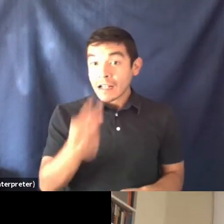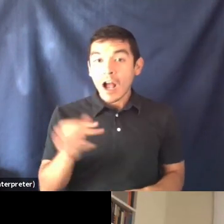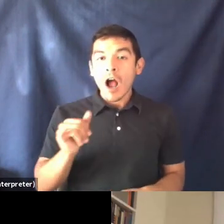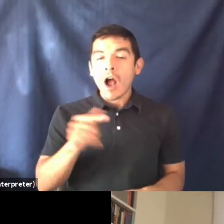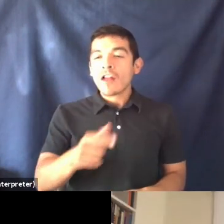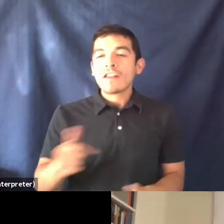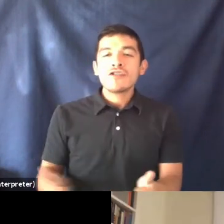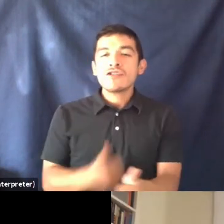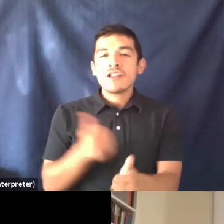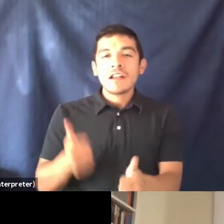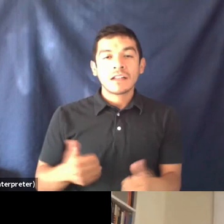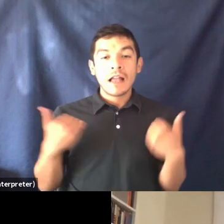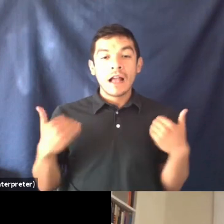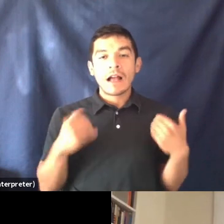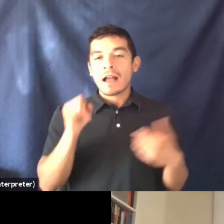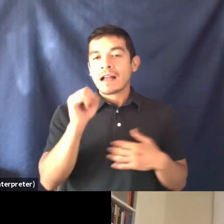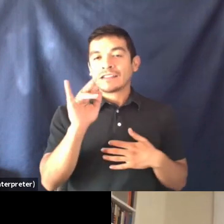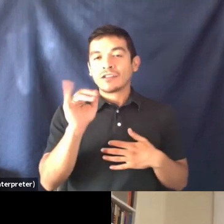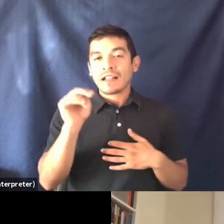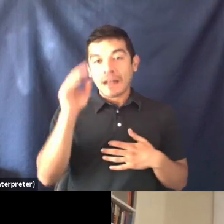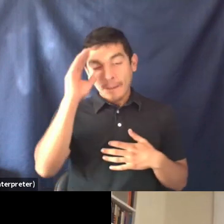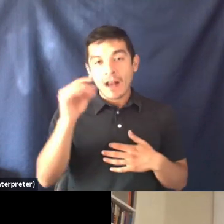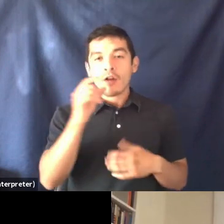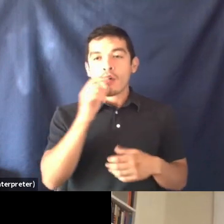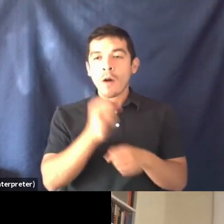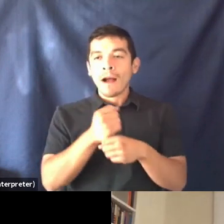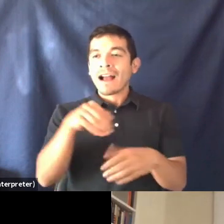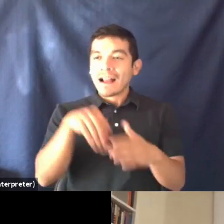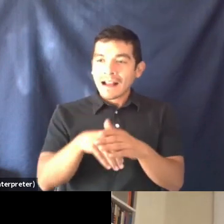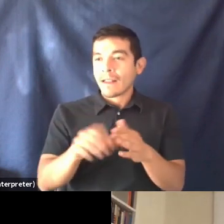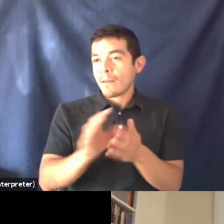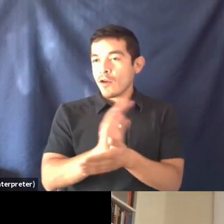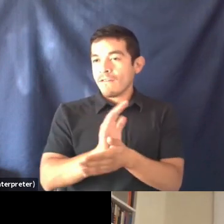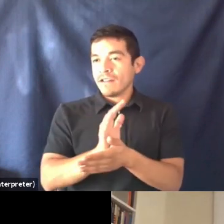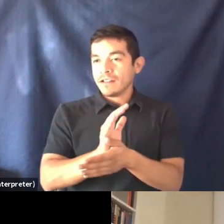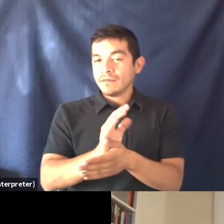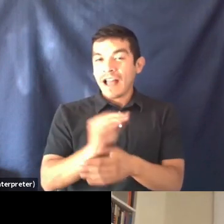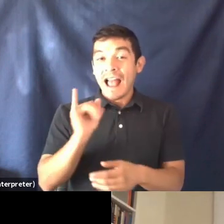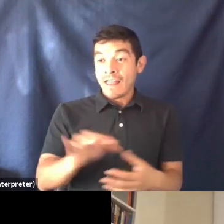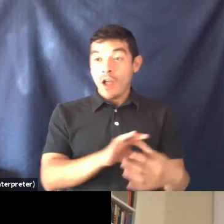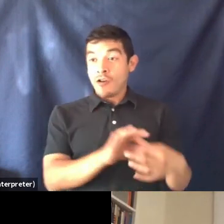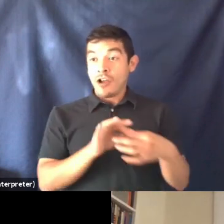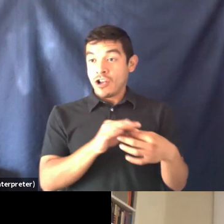who eventually are make their way into the film and the relationship that I saw between them sort of the warmth